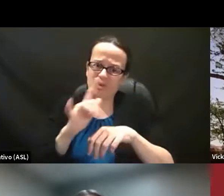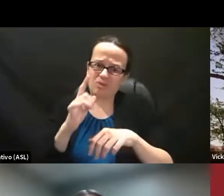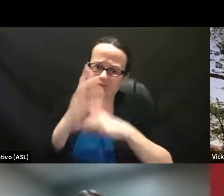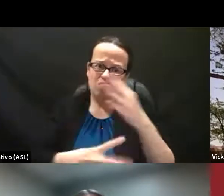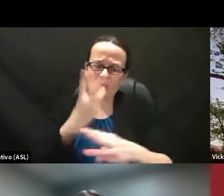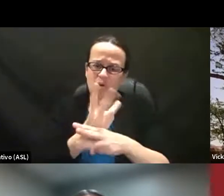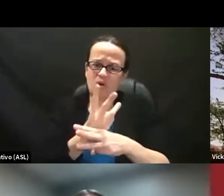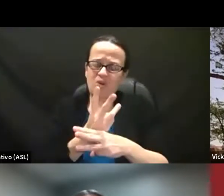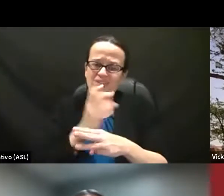Josh Allen (RN): that's pretty awesome.